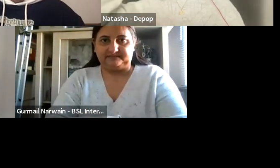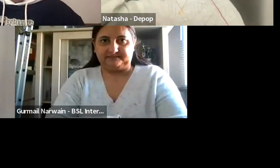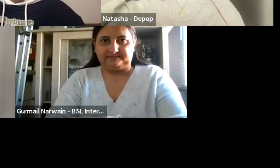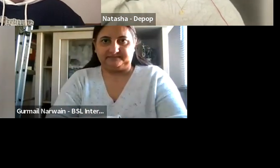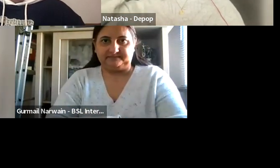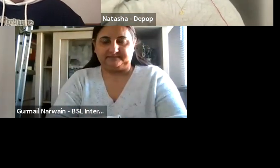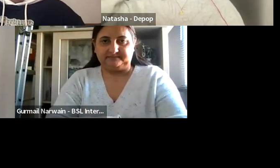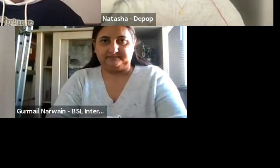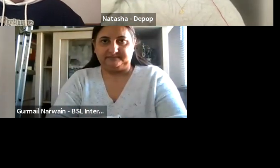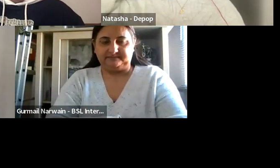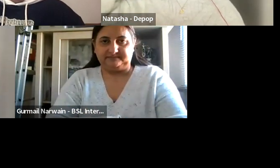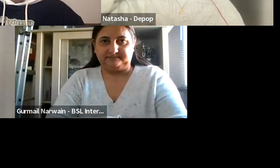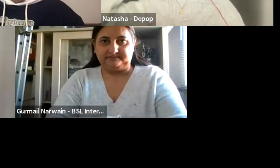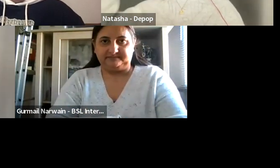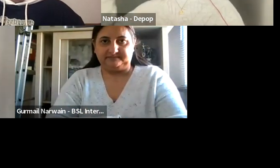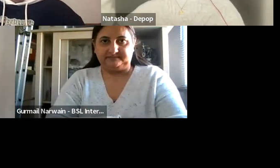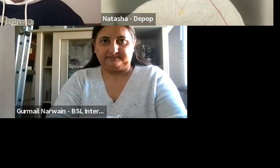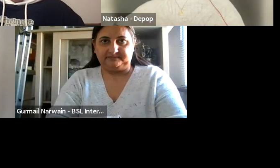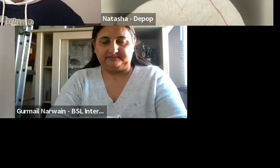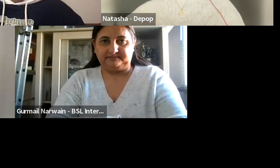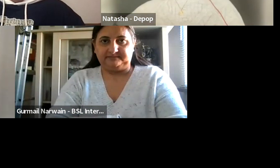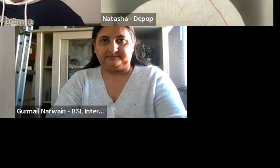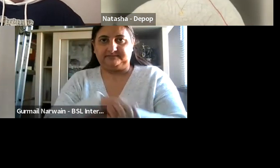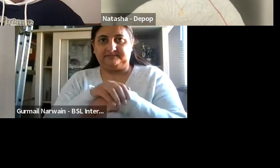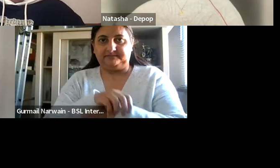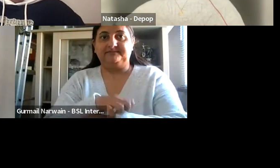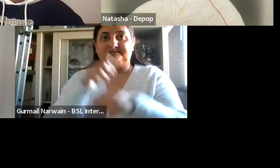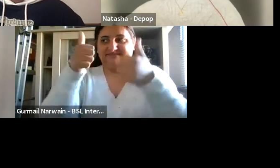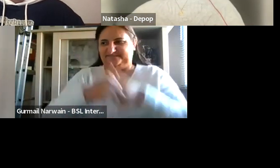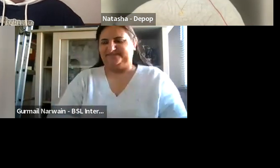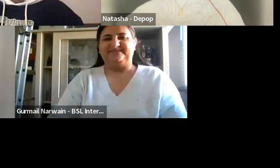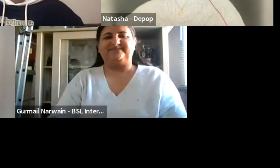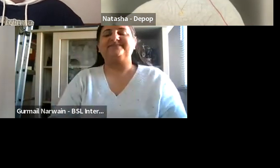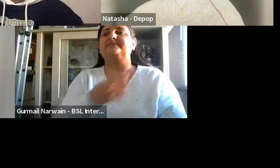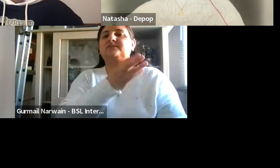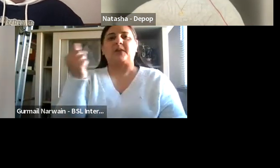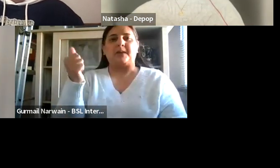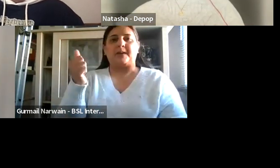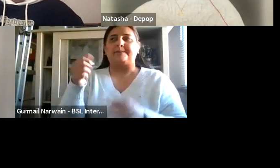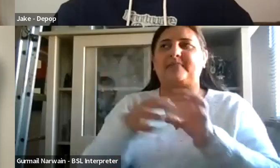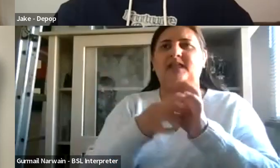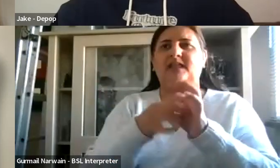all of that stuff versus I guess the typical ones are around equipment Versus, I guess, the typical ones are around equipment for at home.